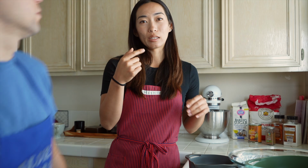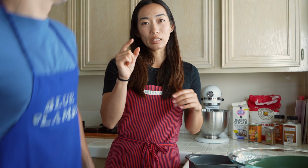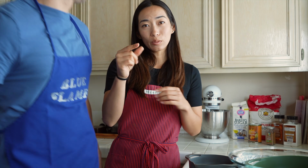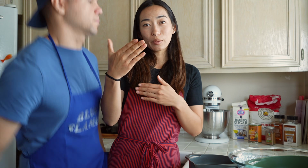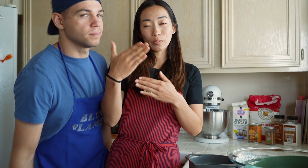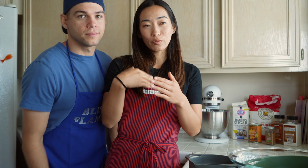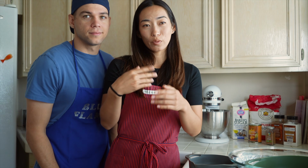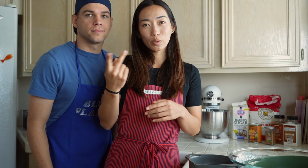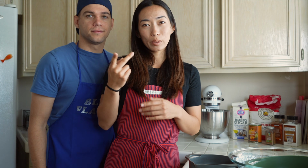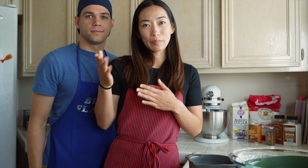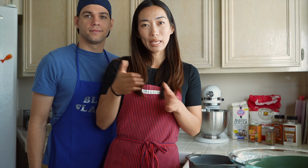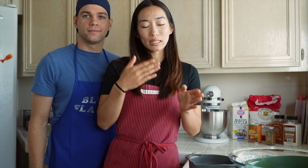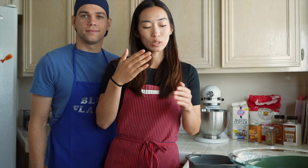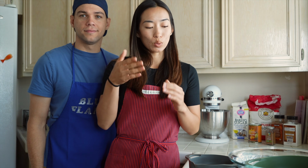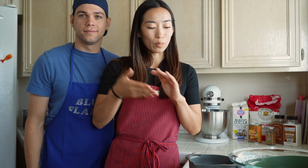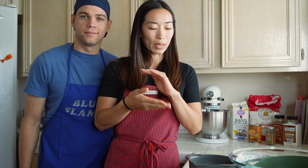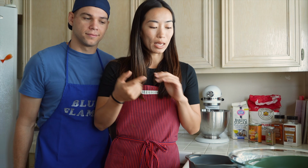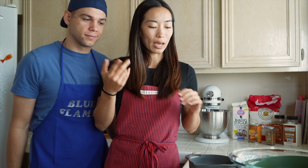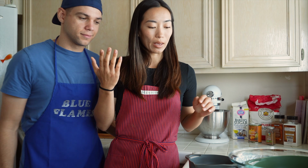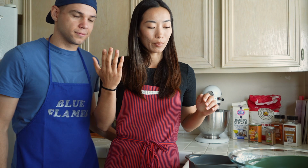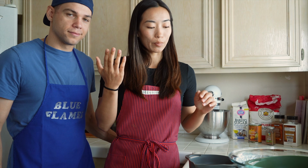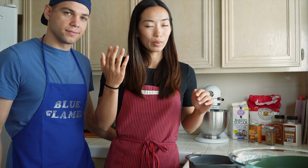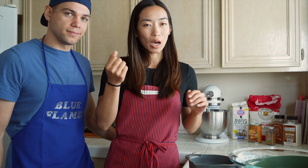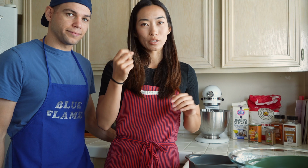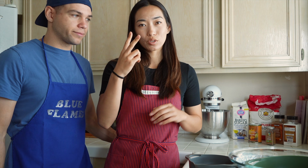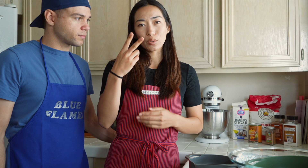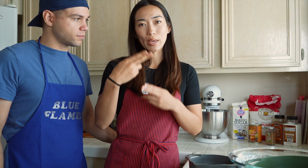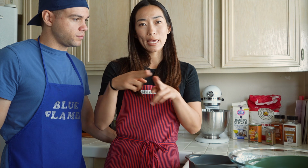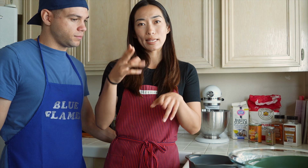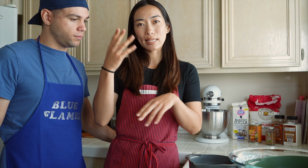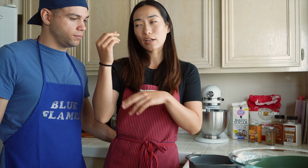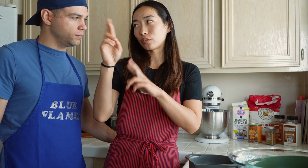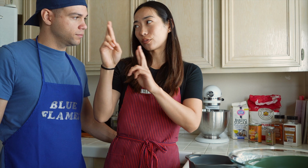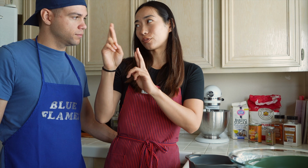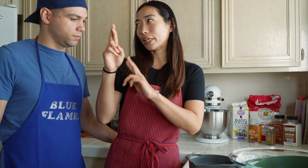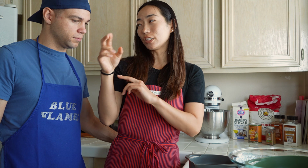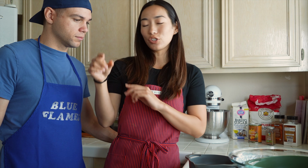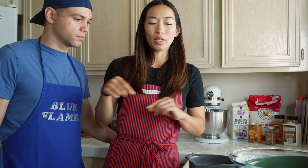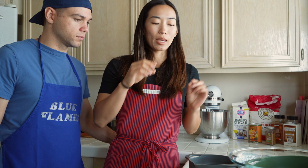a little bit before we plan to bake I got two eggs out of the fridge